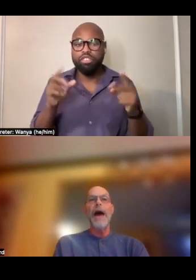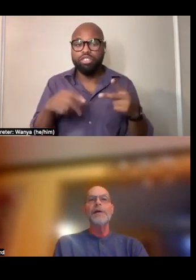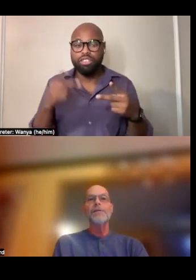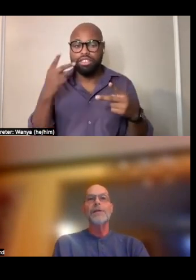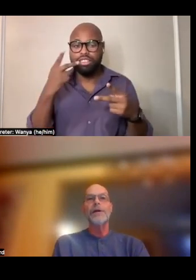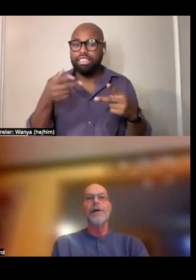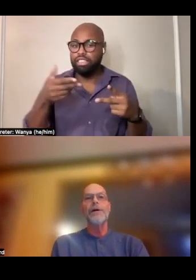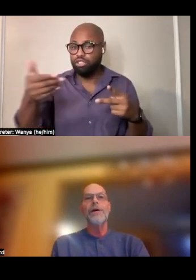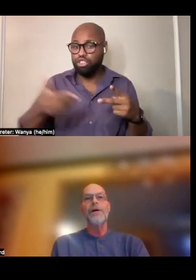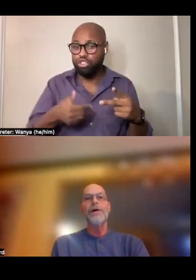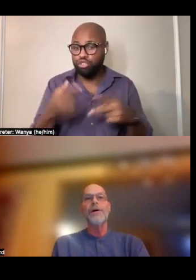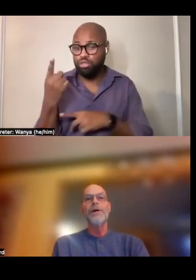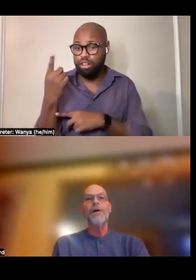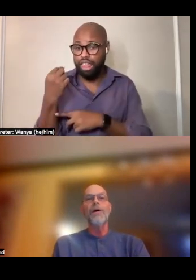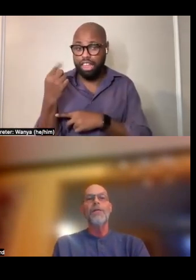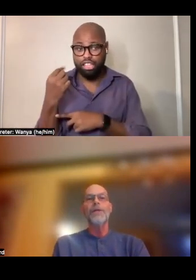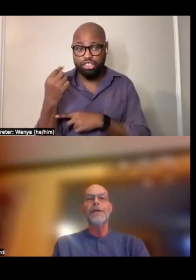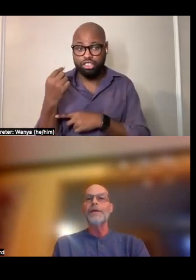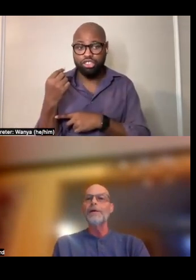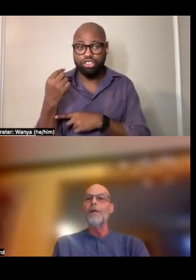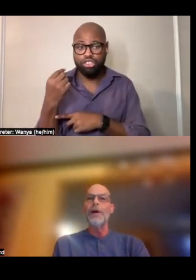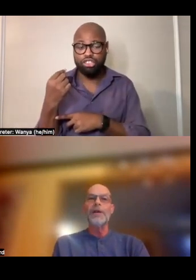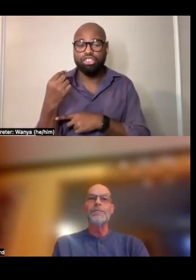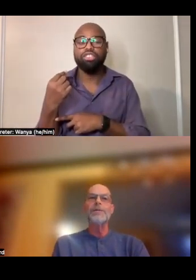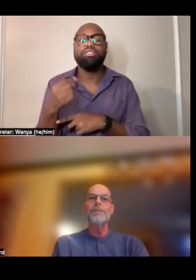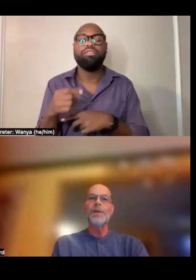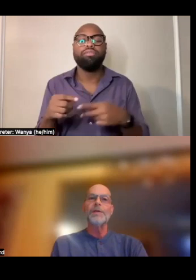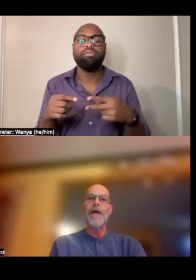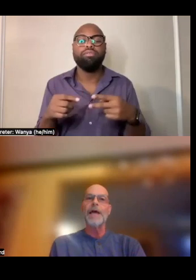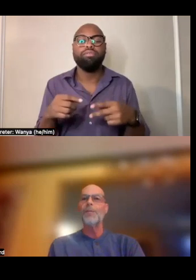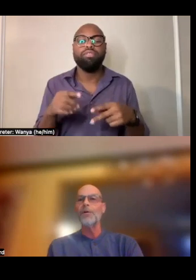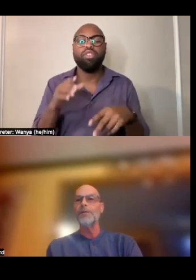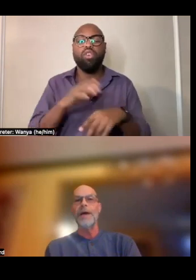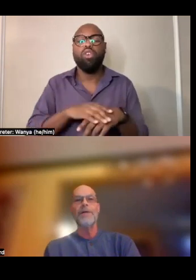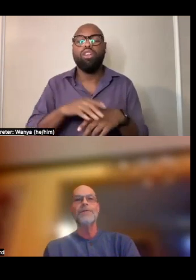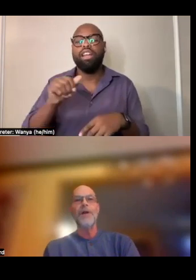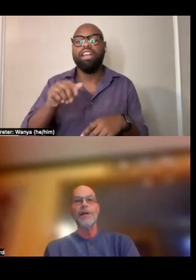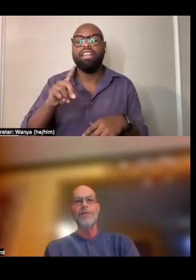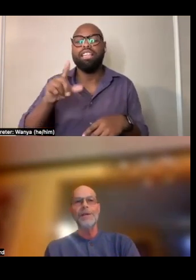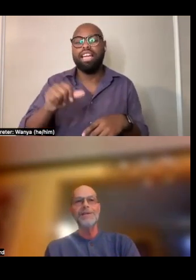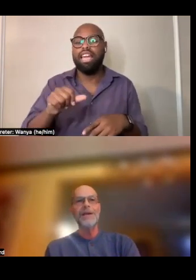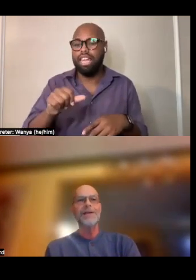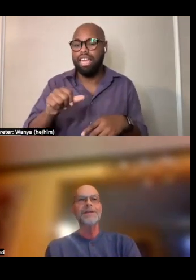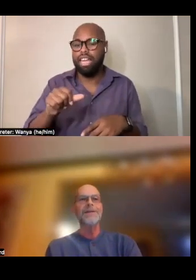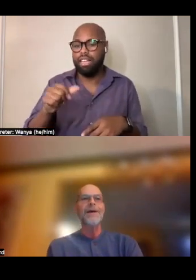last year on the Americans with Disabilities Act, birthday of July 26th.